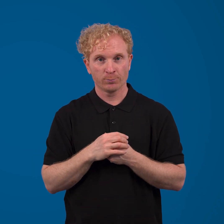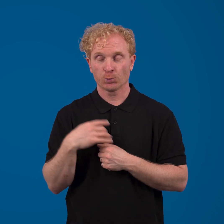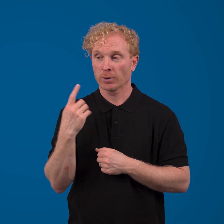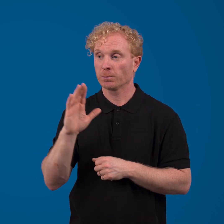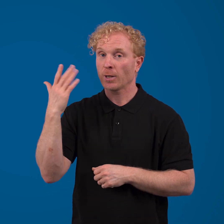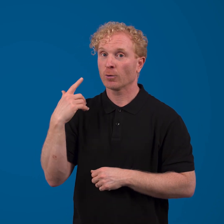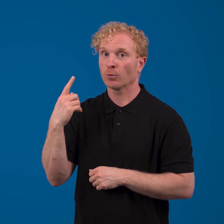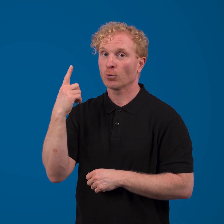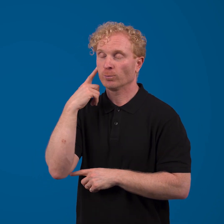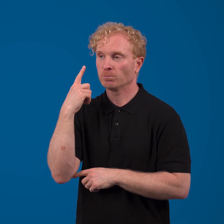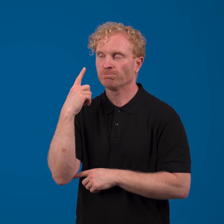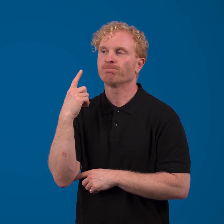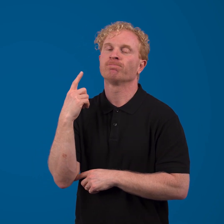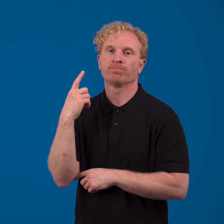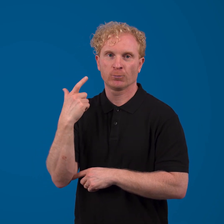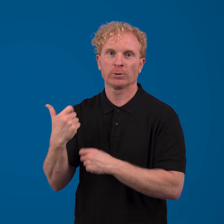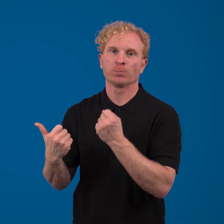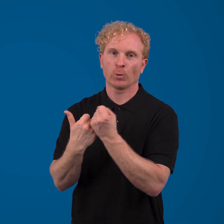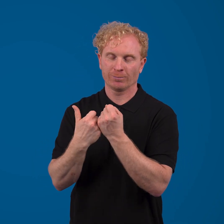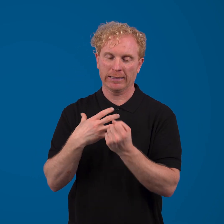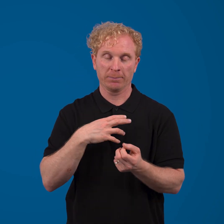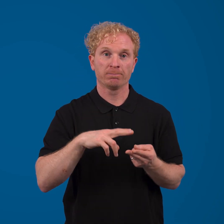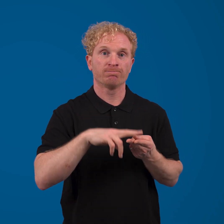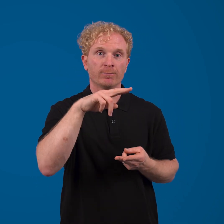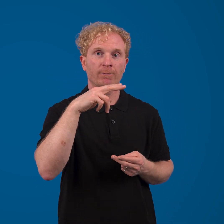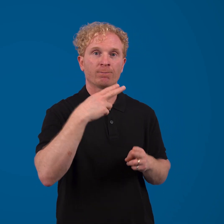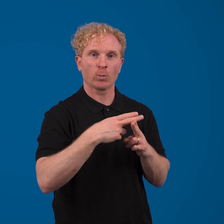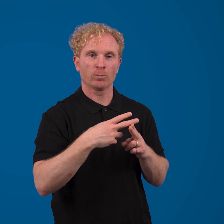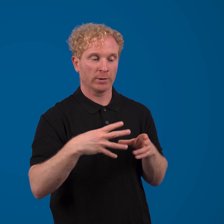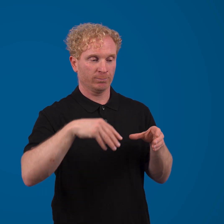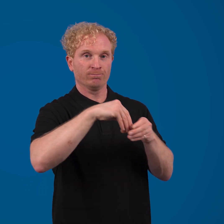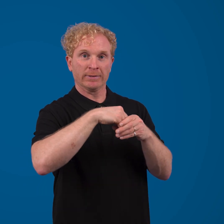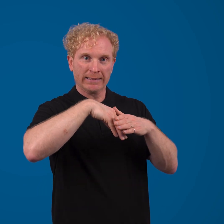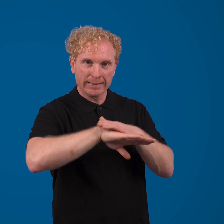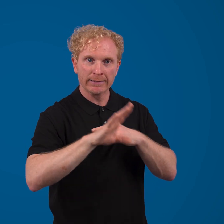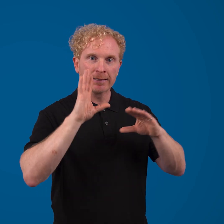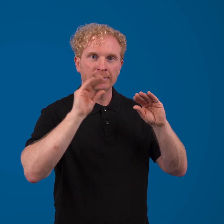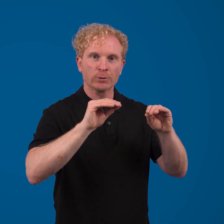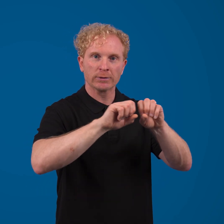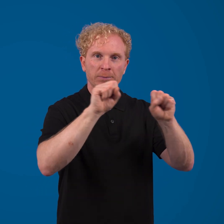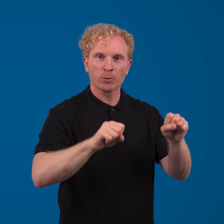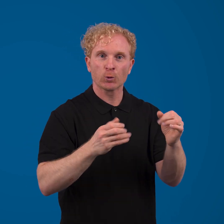We have also heard support for increasing the inclusivity of the education system